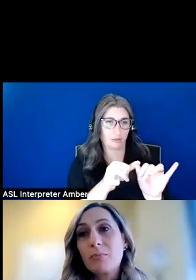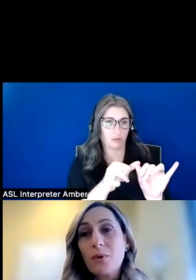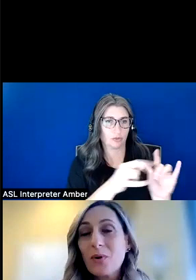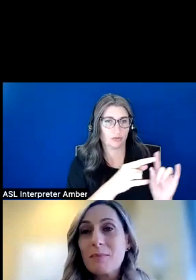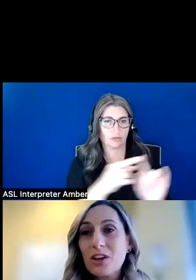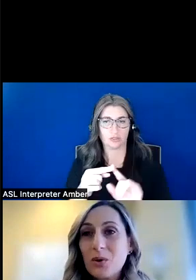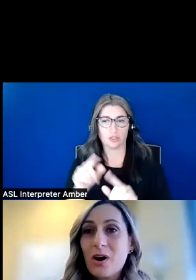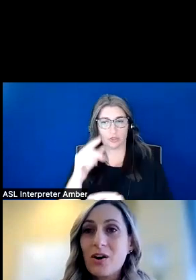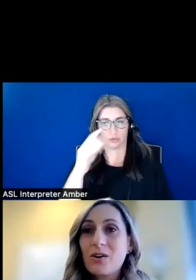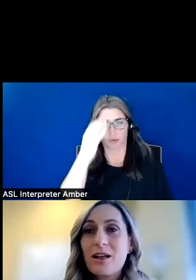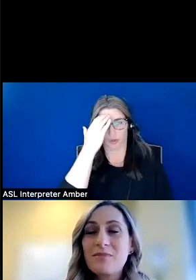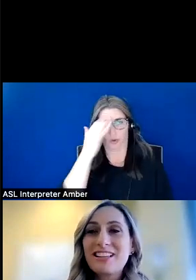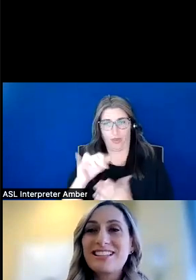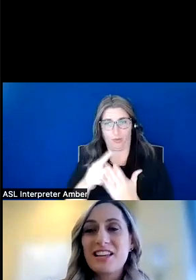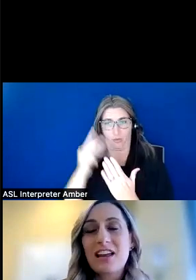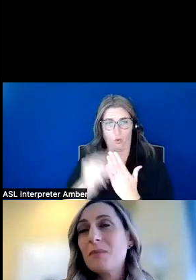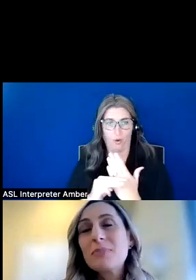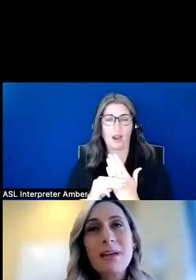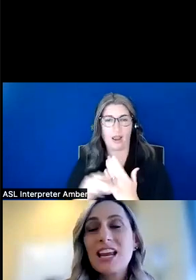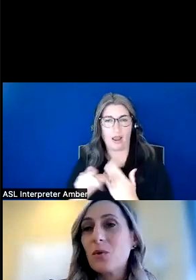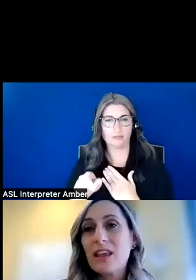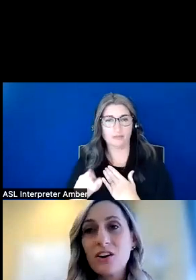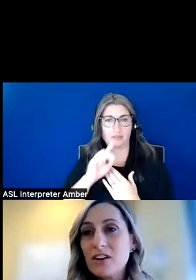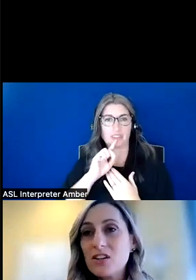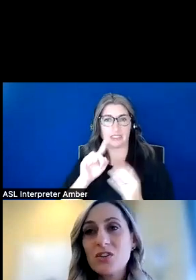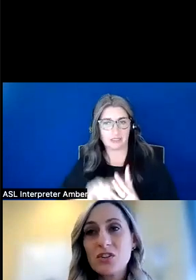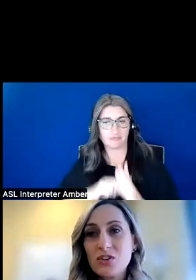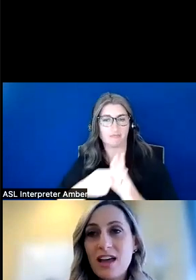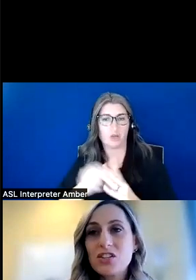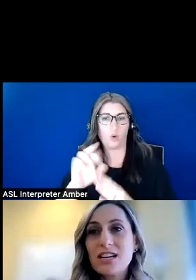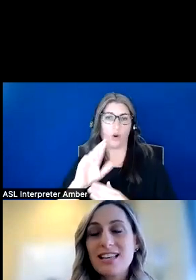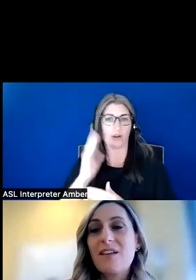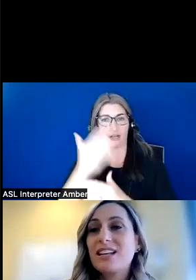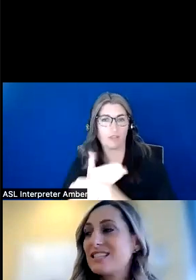the program that you are implementing, or the intervention or strategy is having its